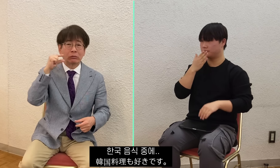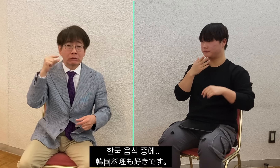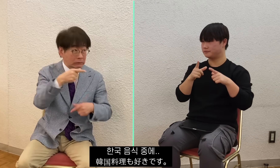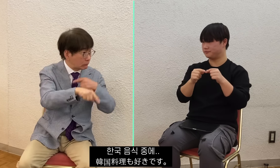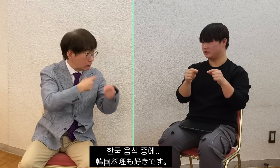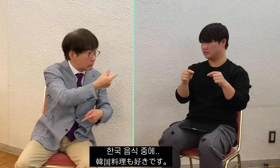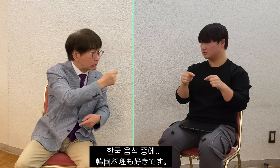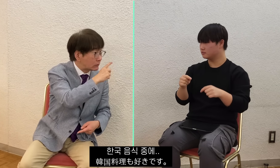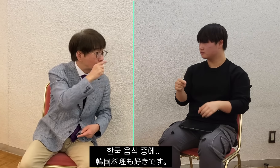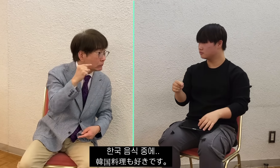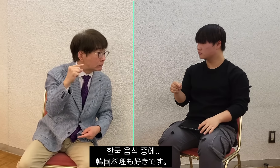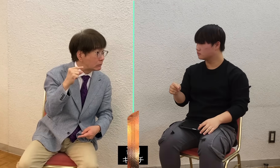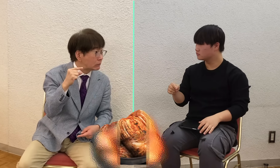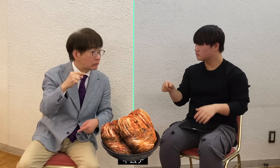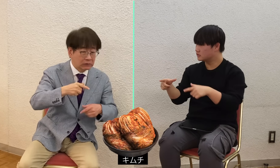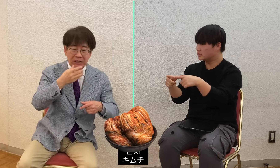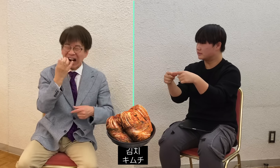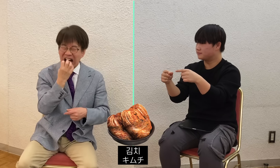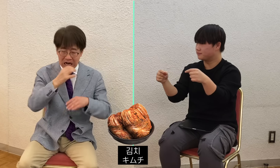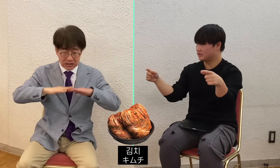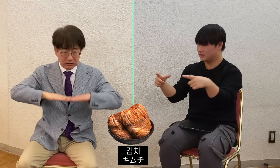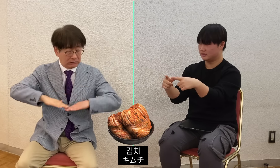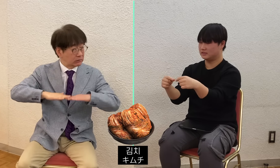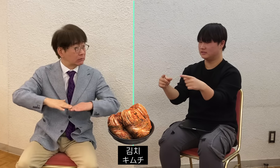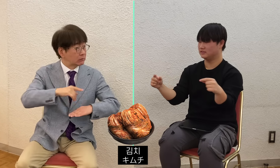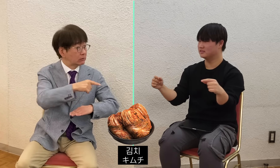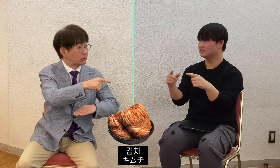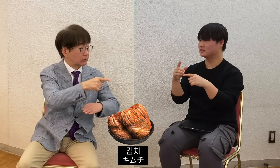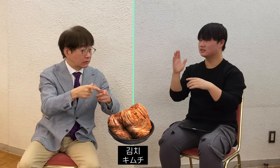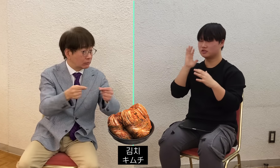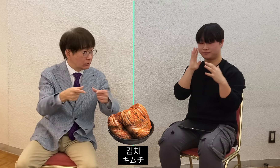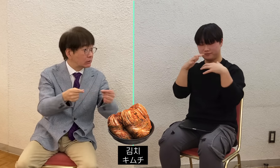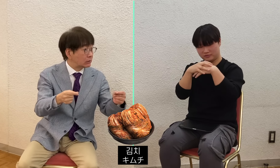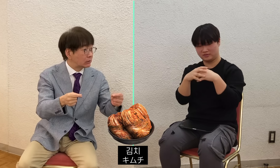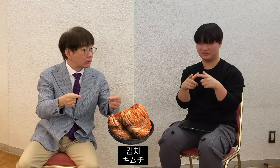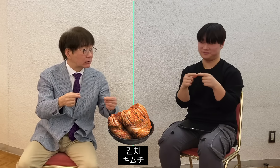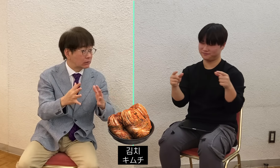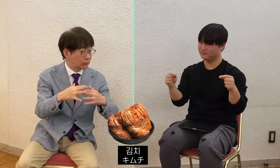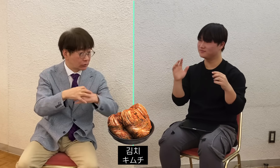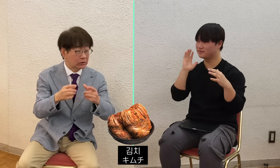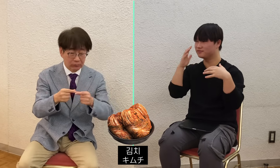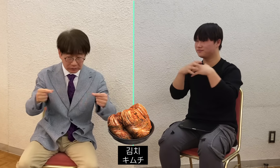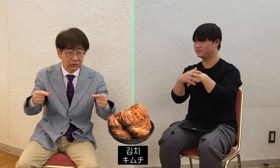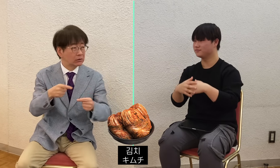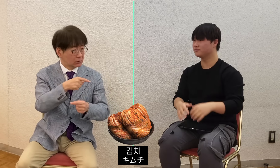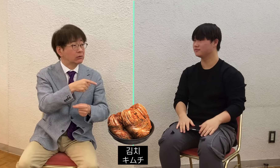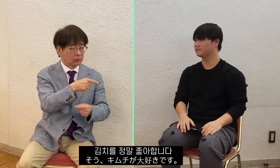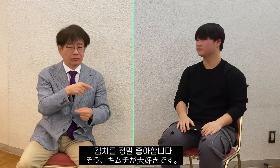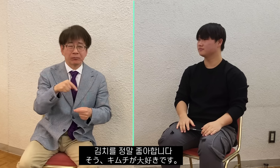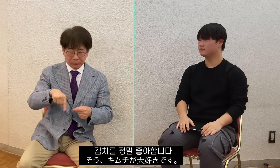and among Korean food… Kimchi.